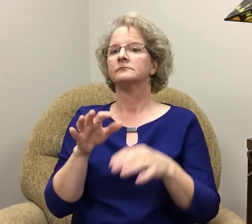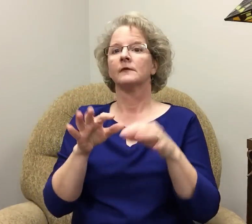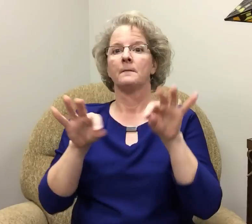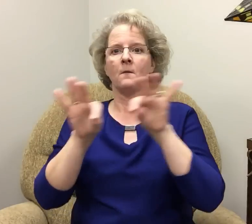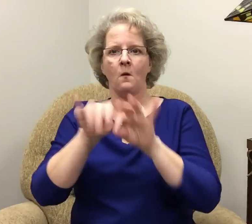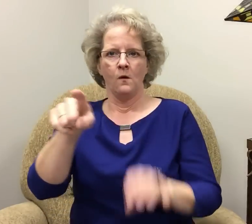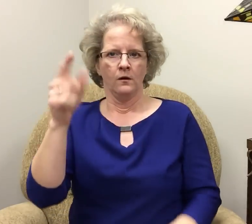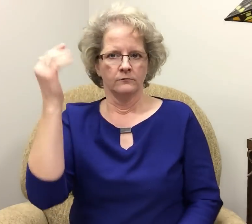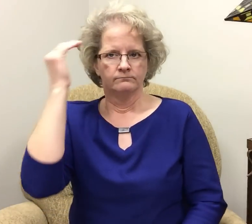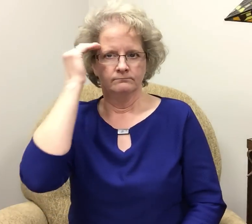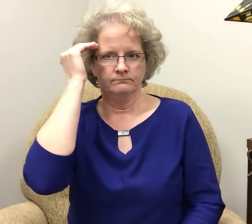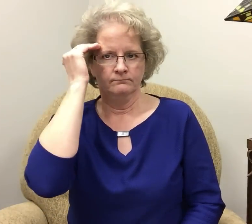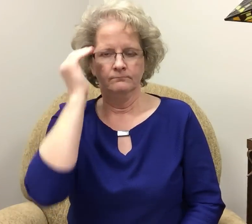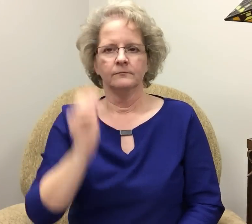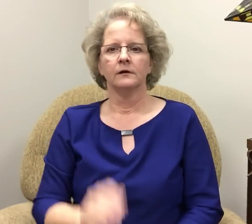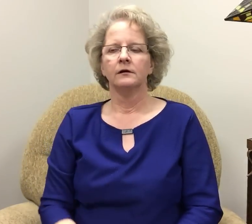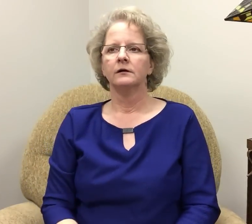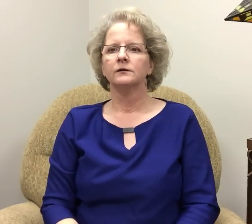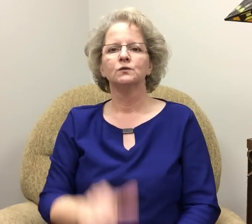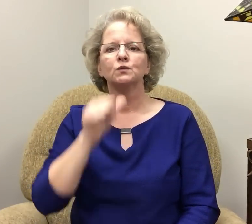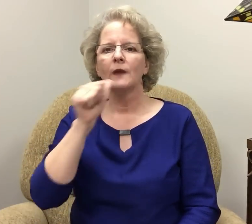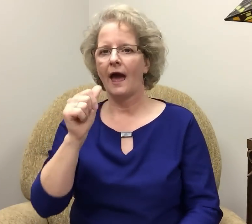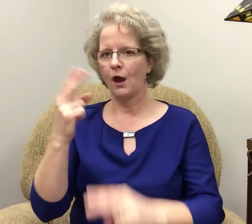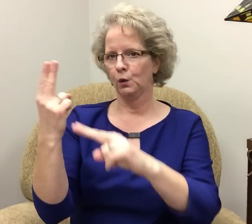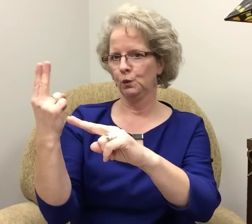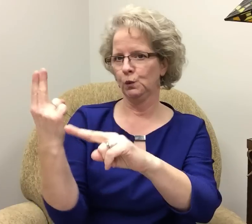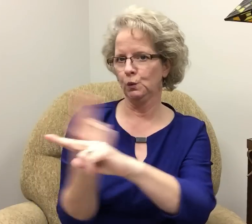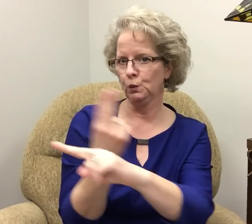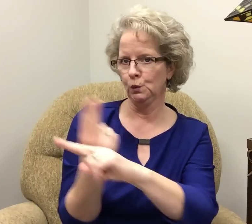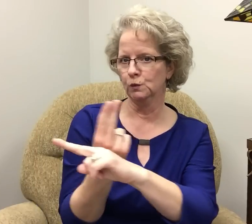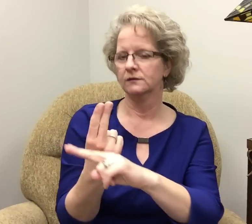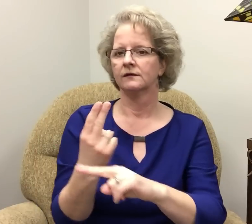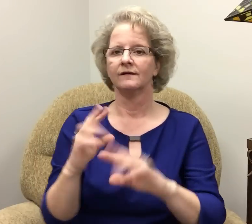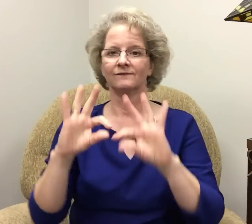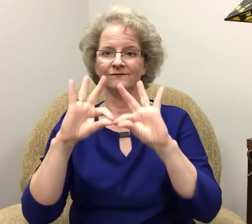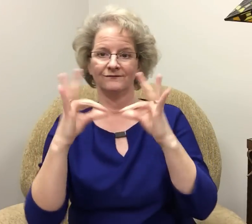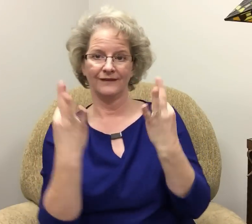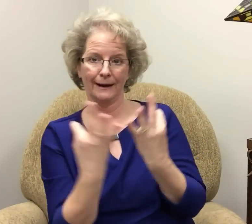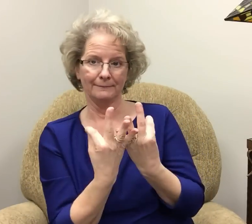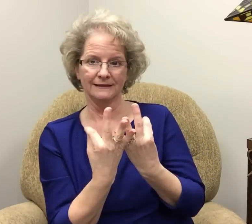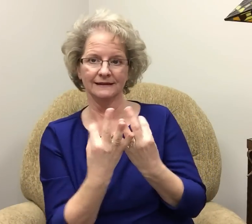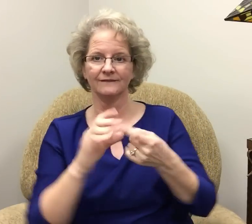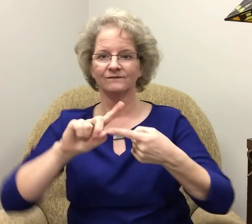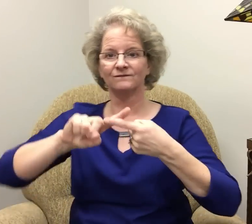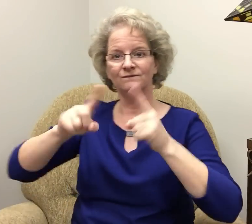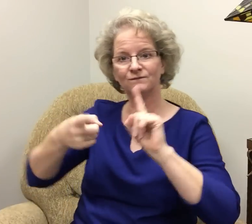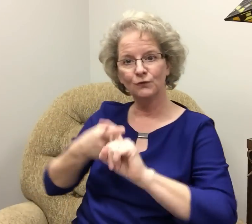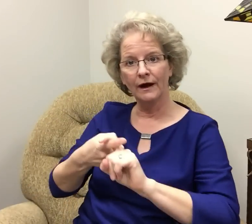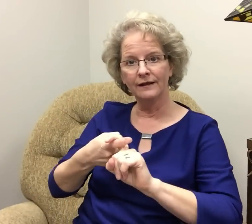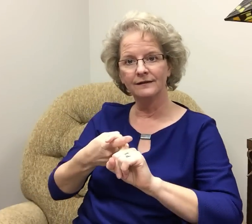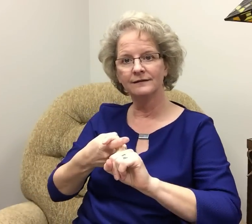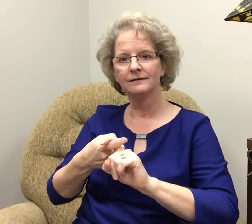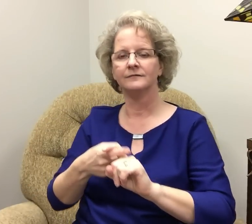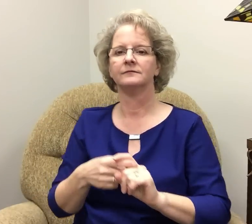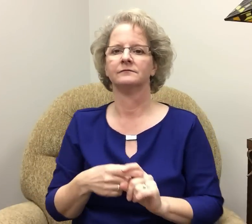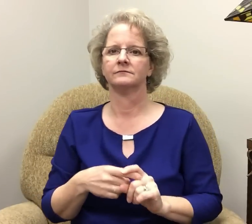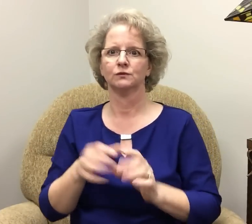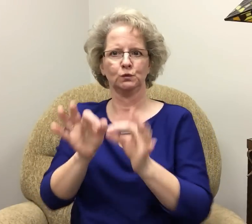So it's important to have the interpreter sit just next to and behind the person who is speaking.